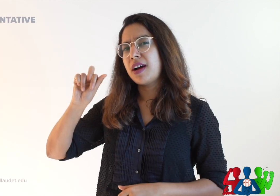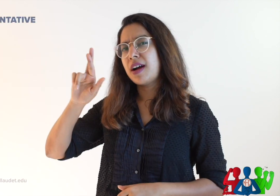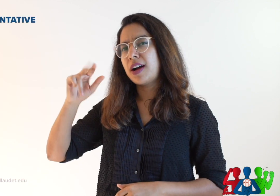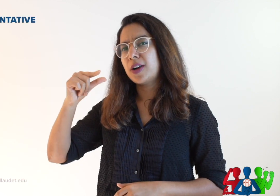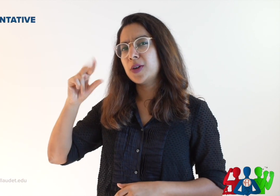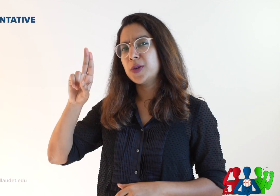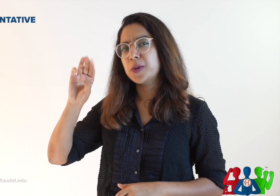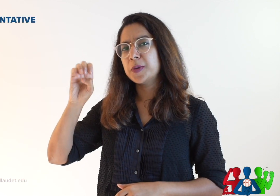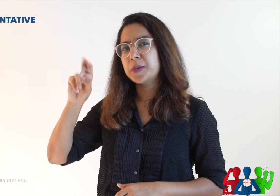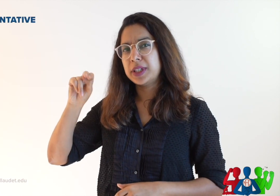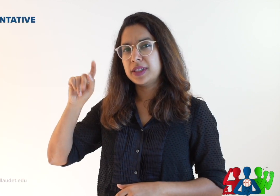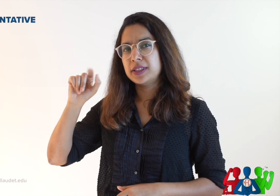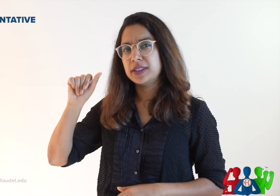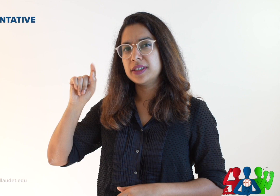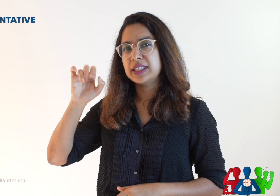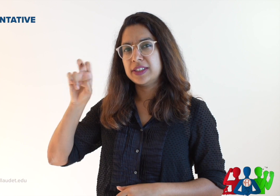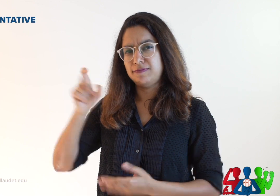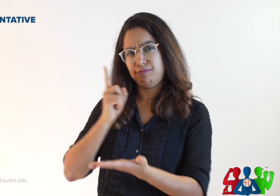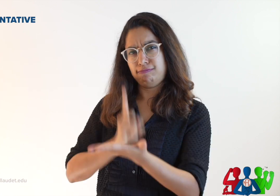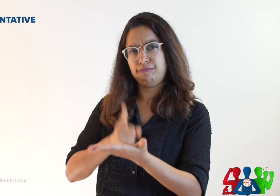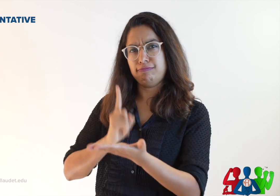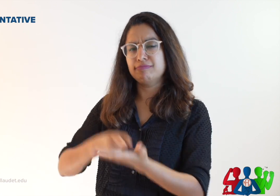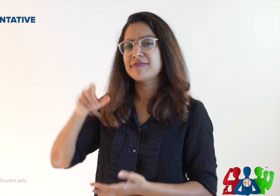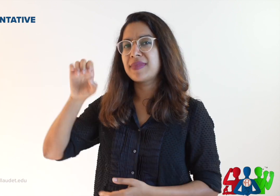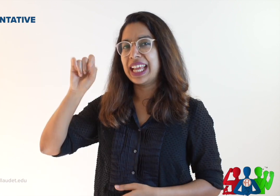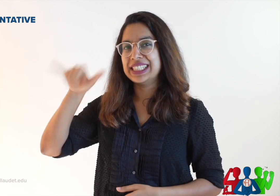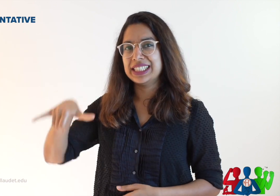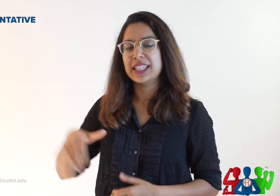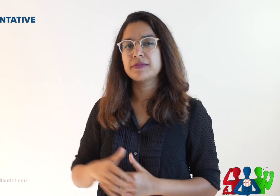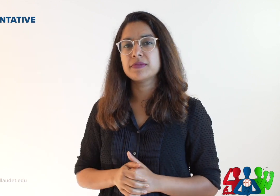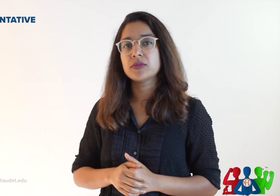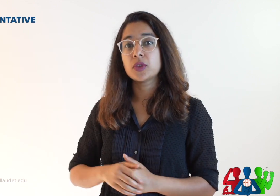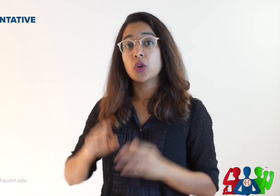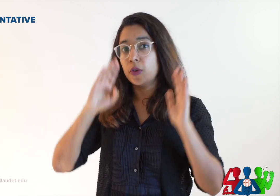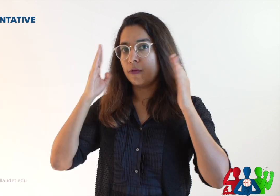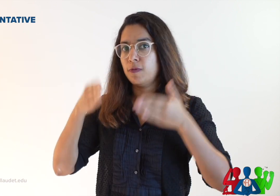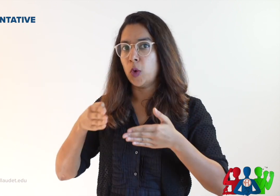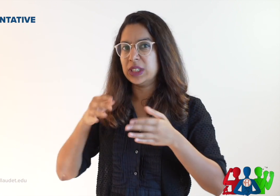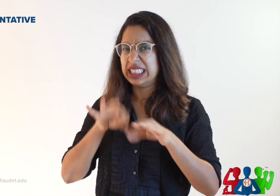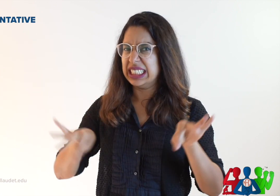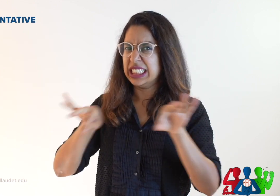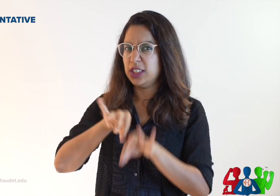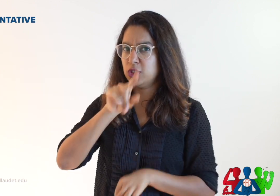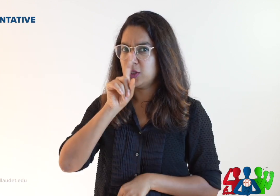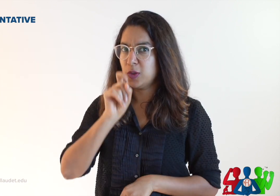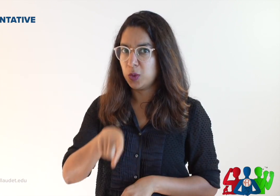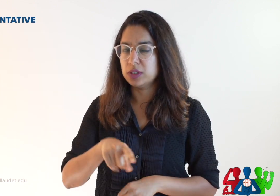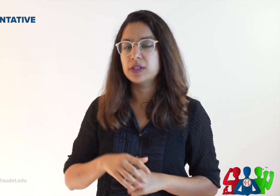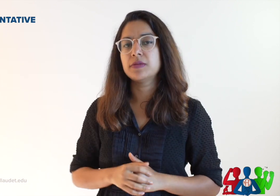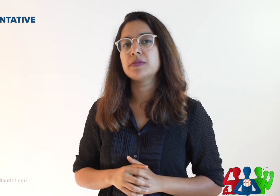Next, we do post reading/writing. We ask students to engage in an argumentative essay,